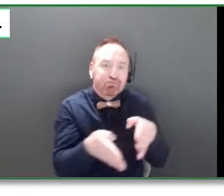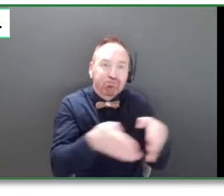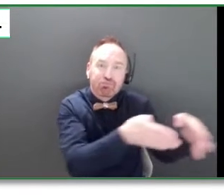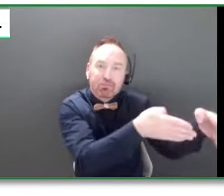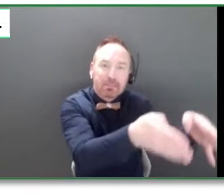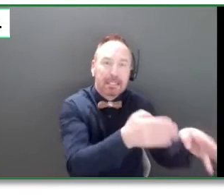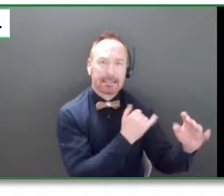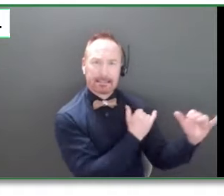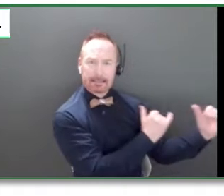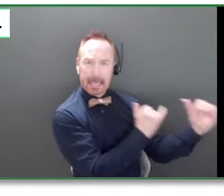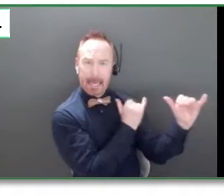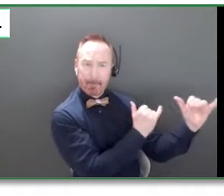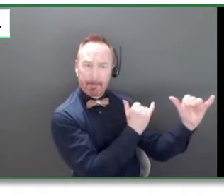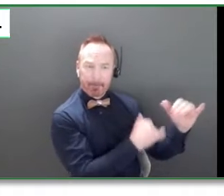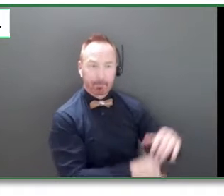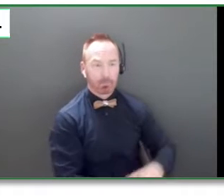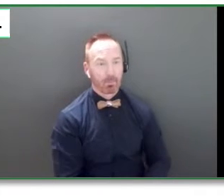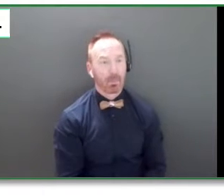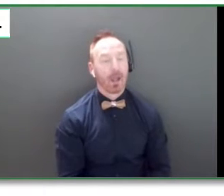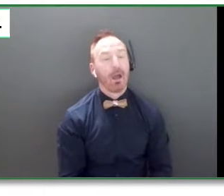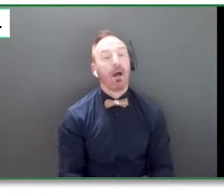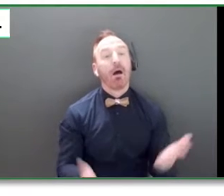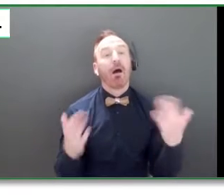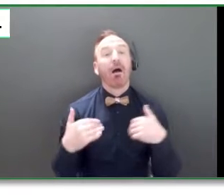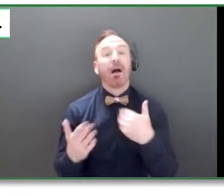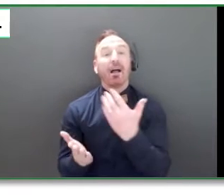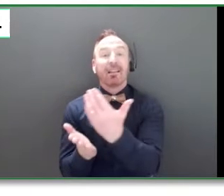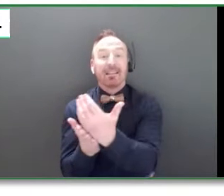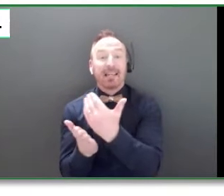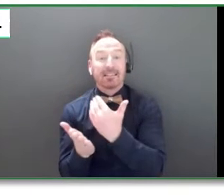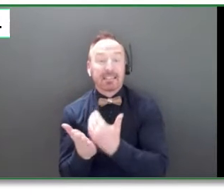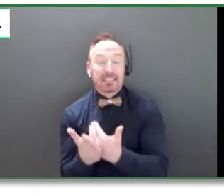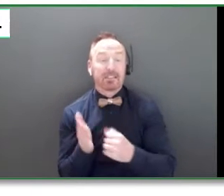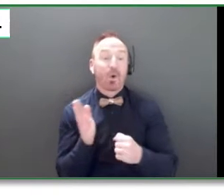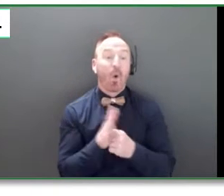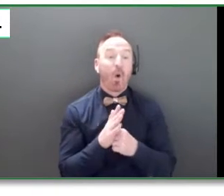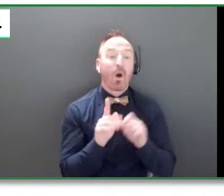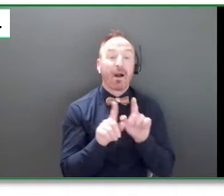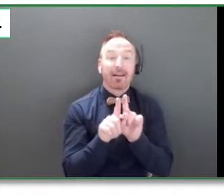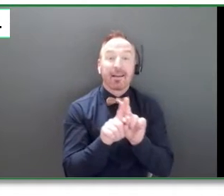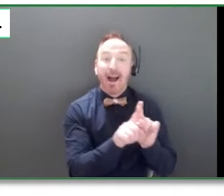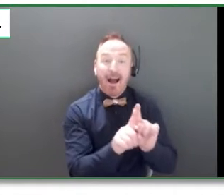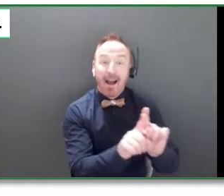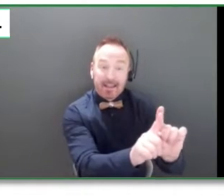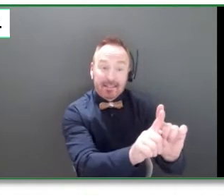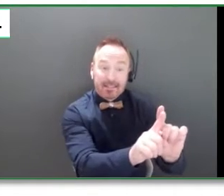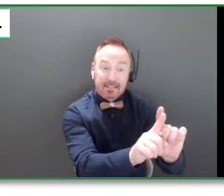guides, they should be offered to all abilities